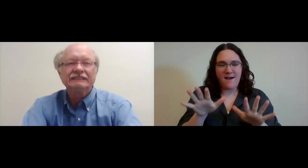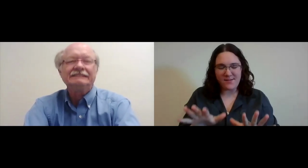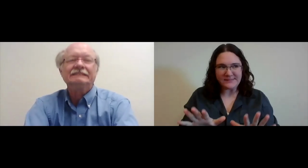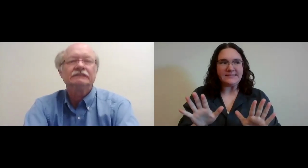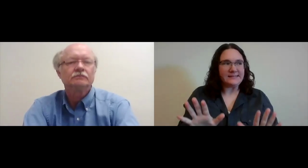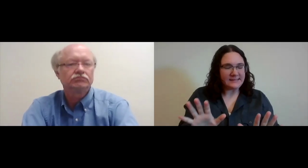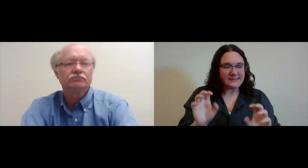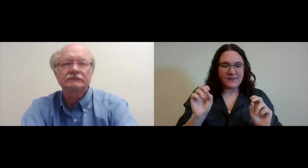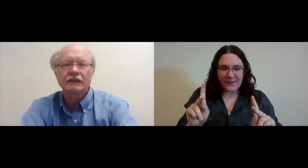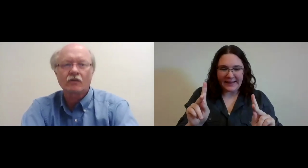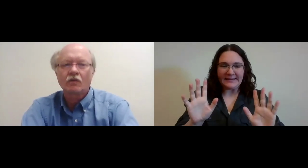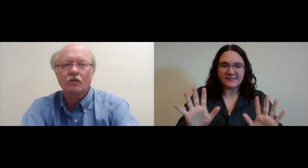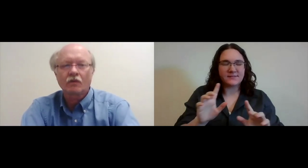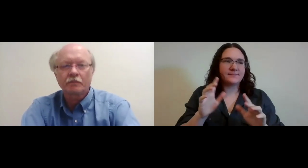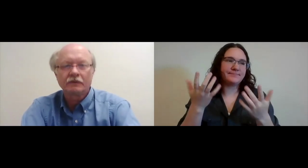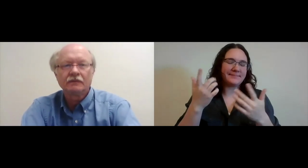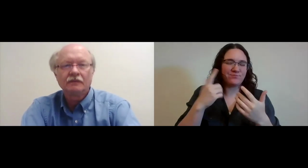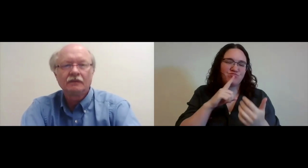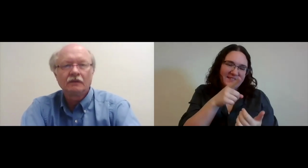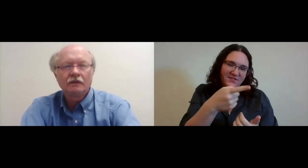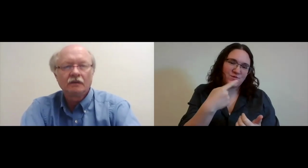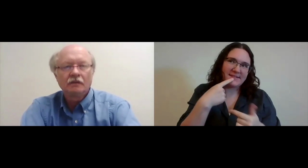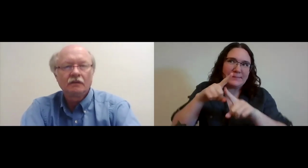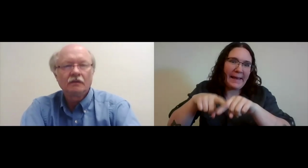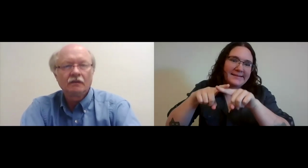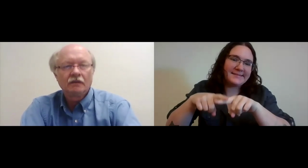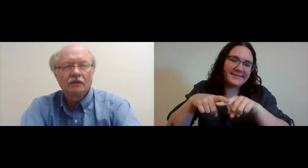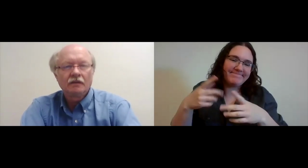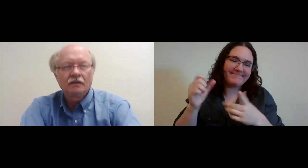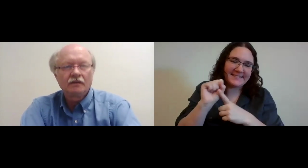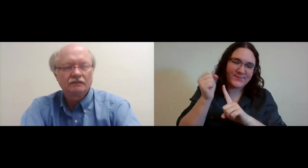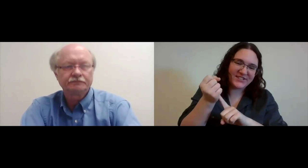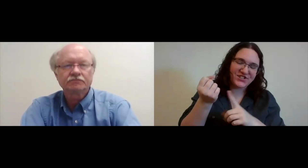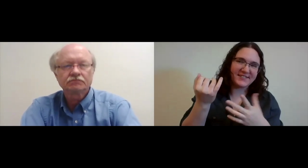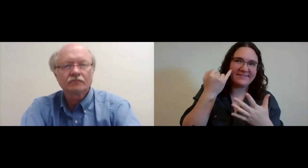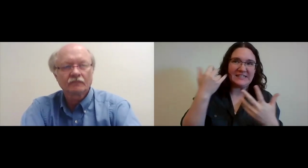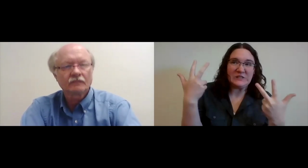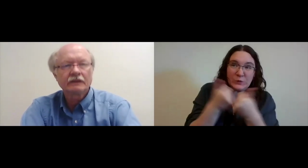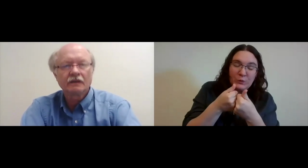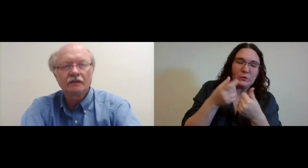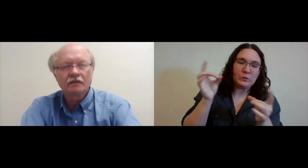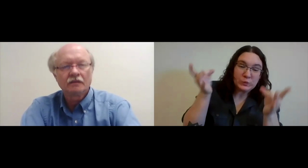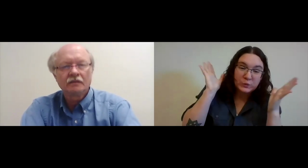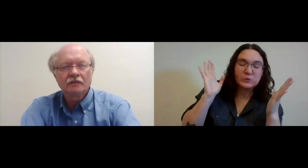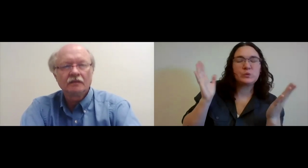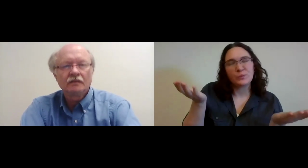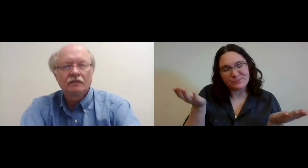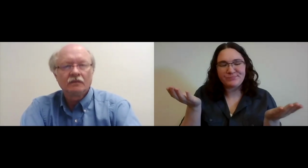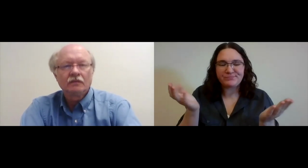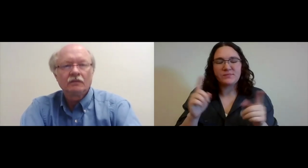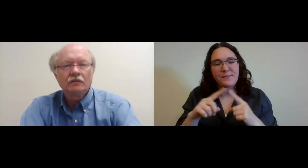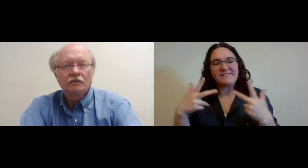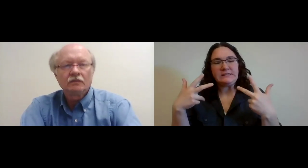You really do need to be calm and like you said, you know, it really depends if that accident is pretty serious you really need to try and stay calm.